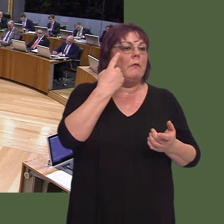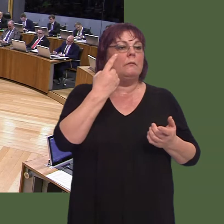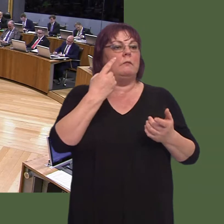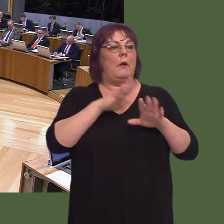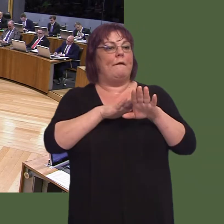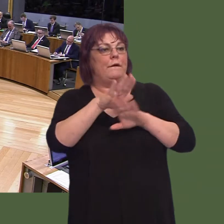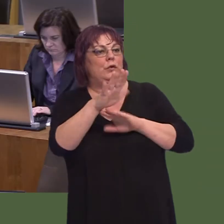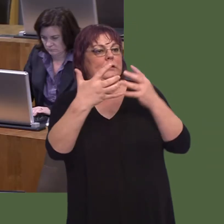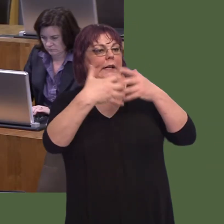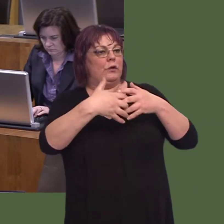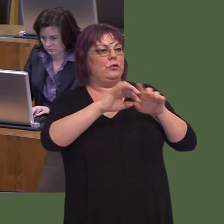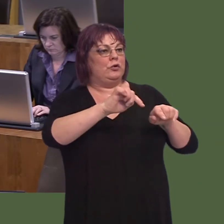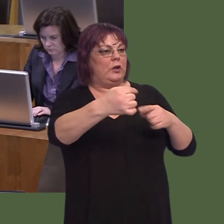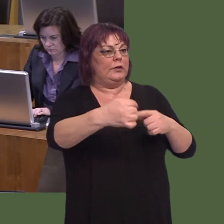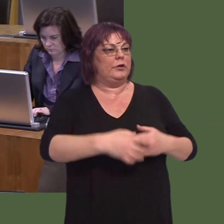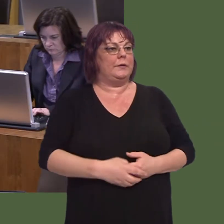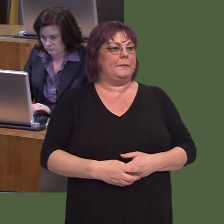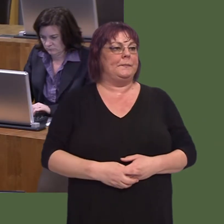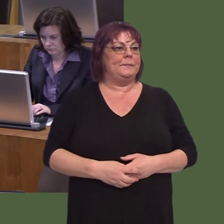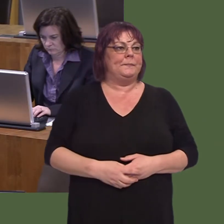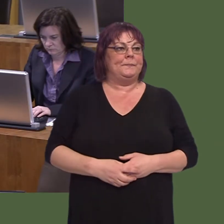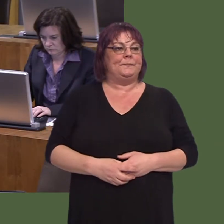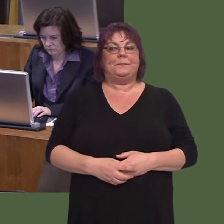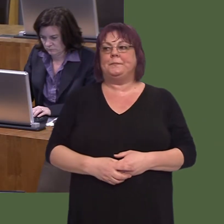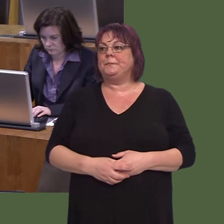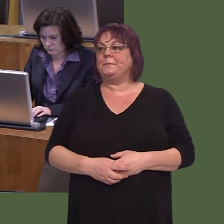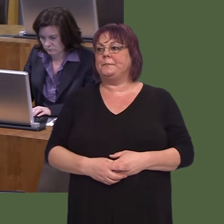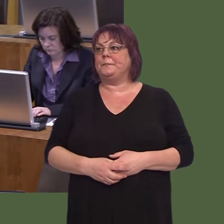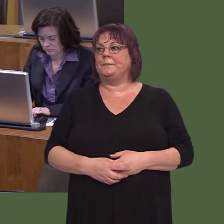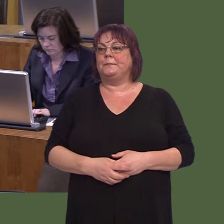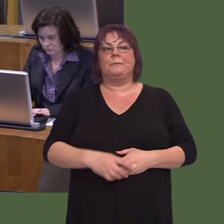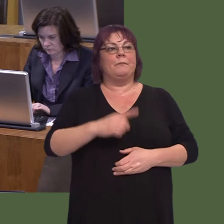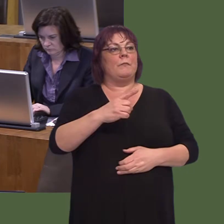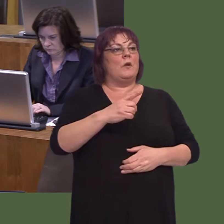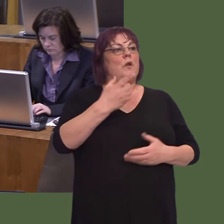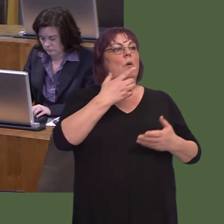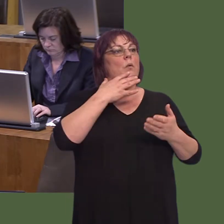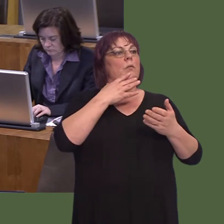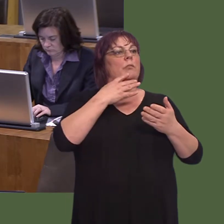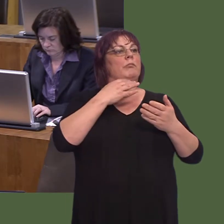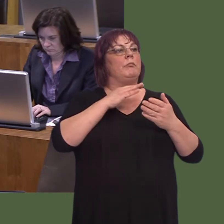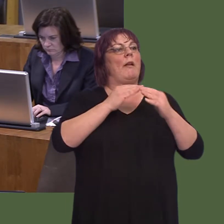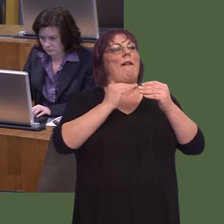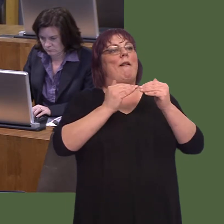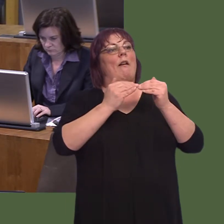course, much of this will be driven by the higher education sector, so, many of these